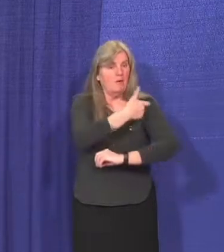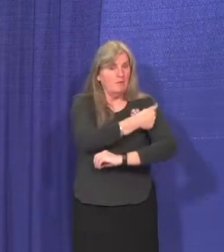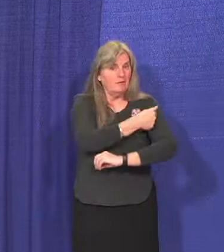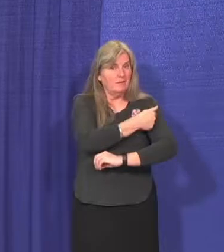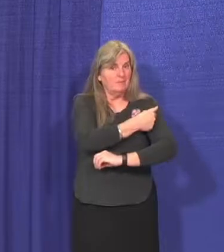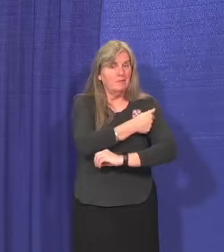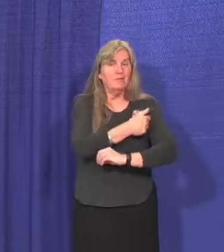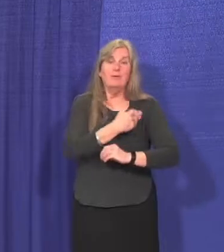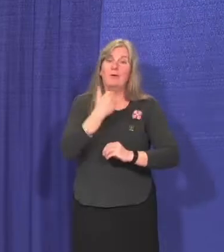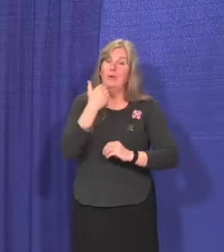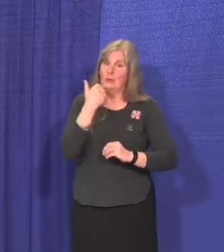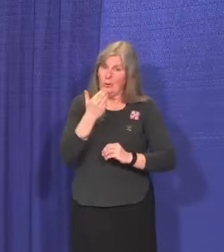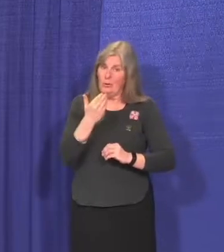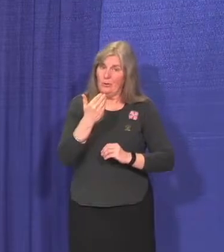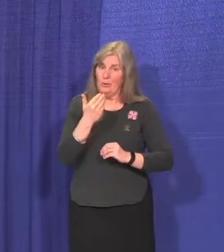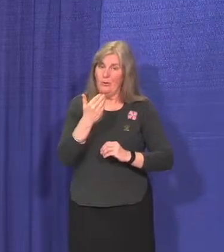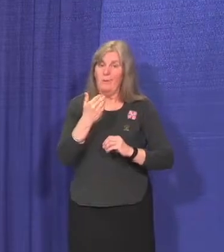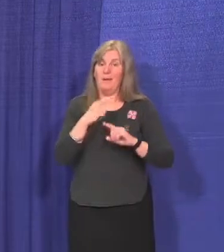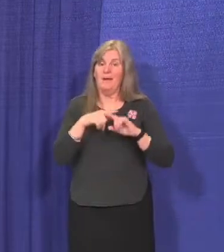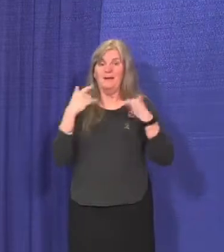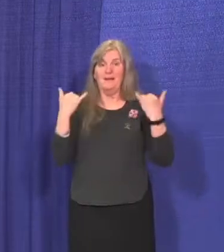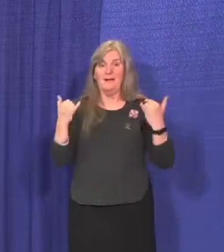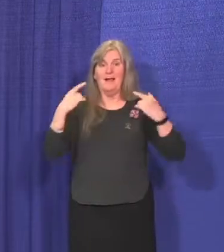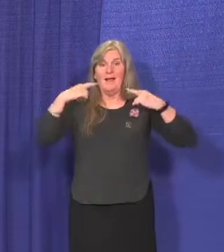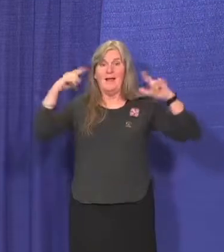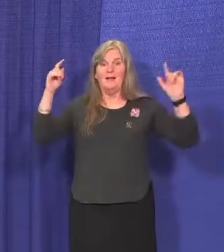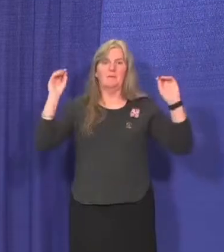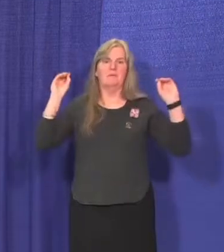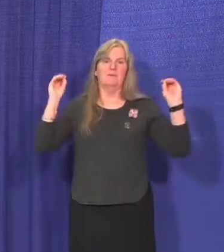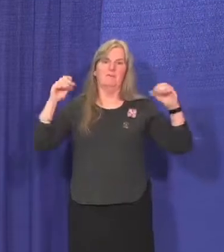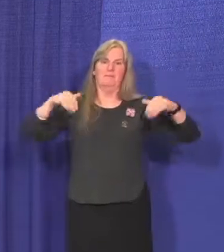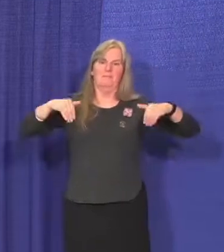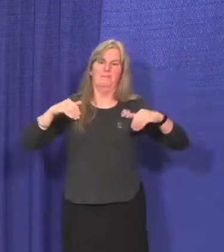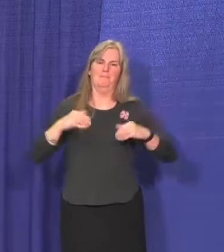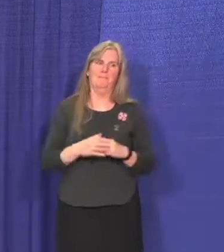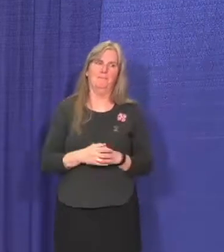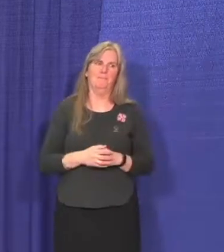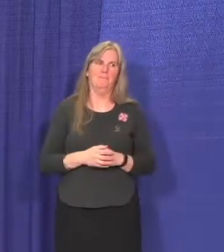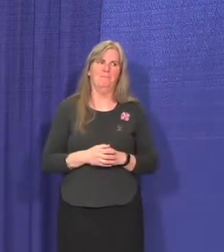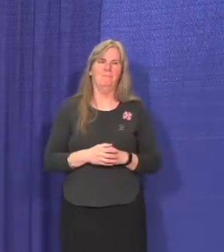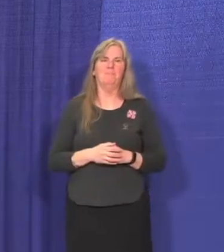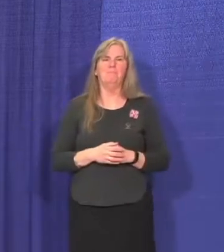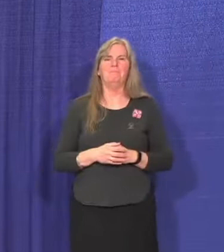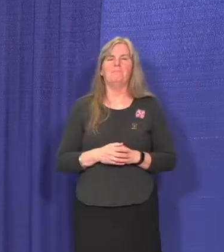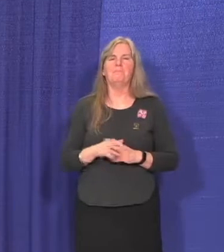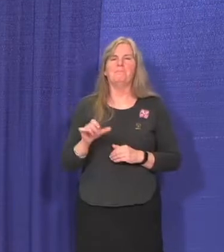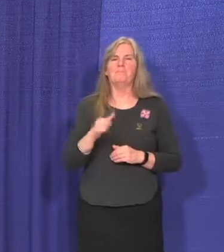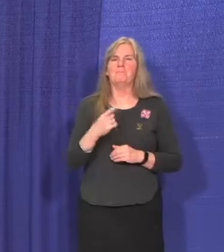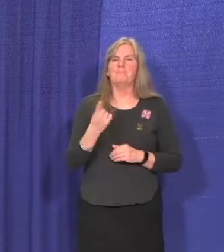officers across Canada. And being an unfortunate